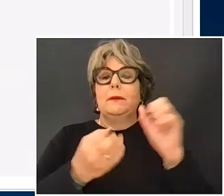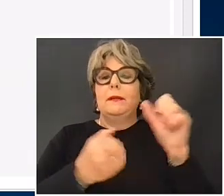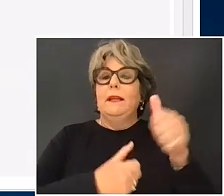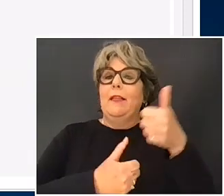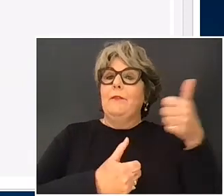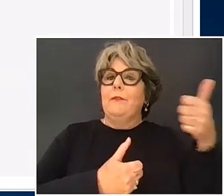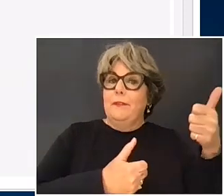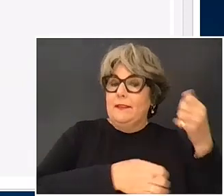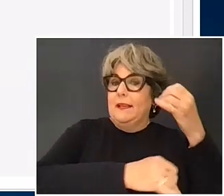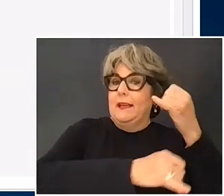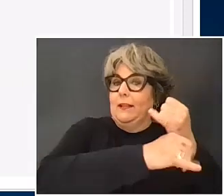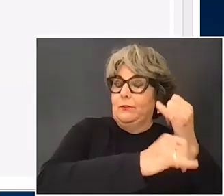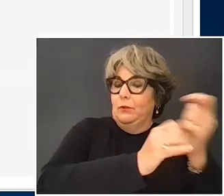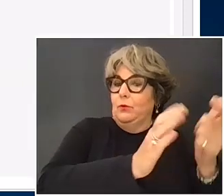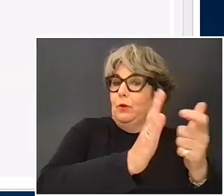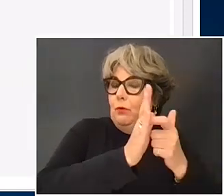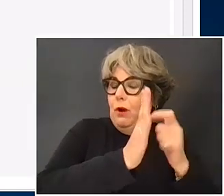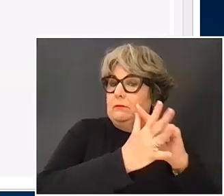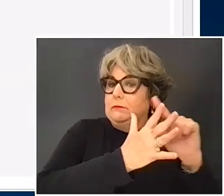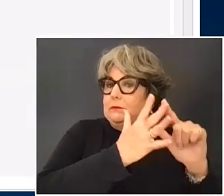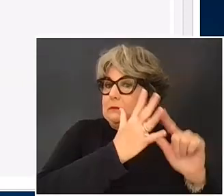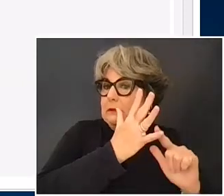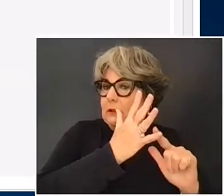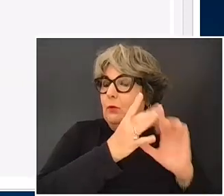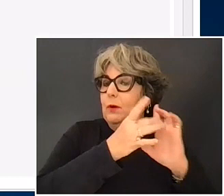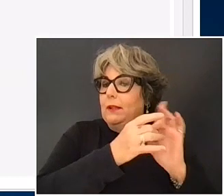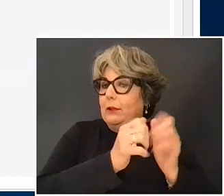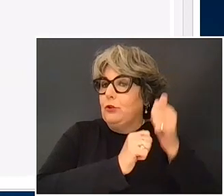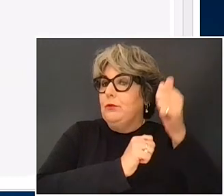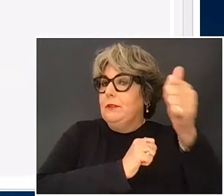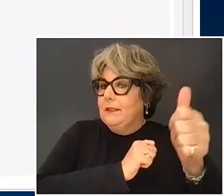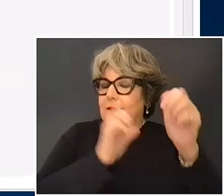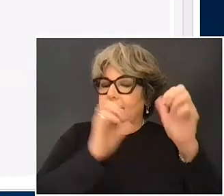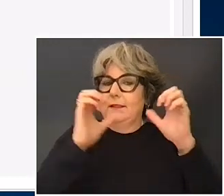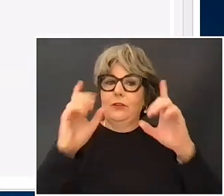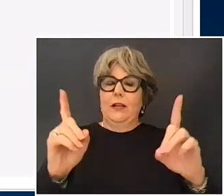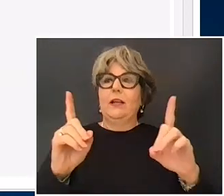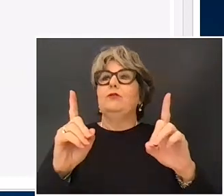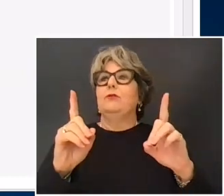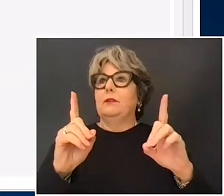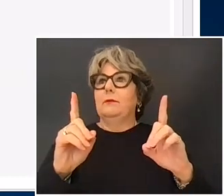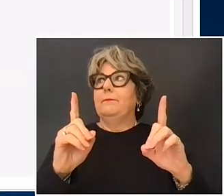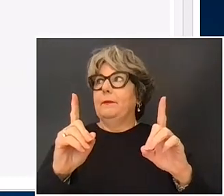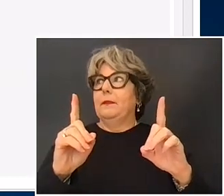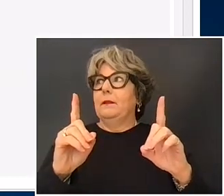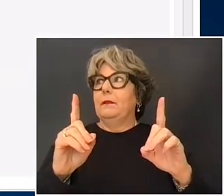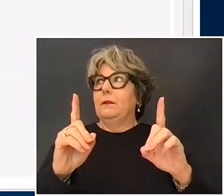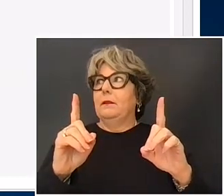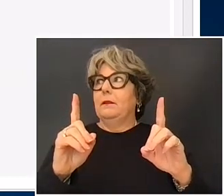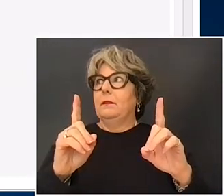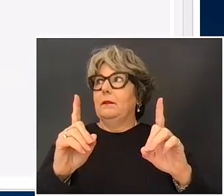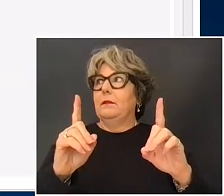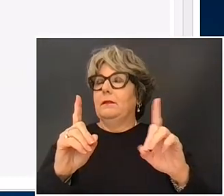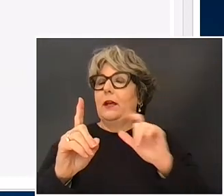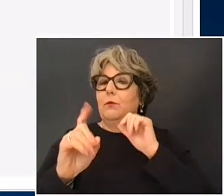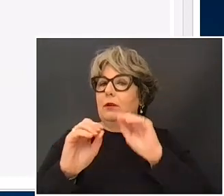to do, then that distance conversation was the consequences were understated and we should appreciate them.